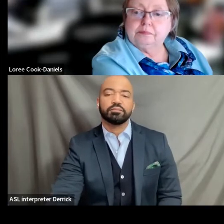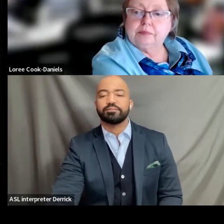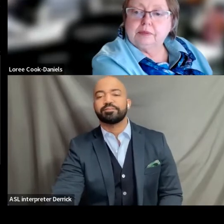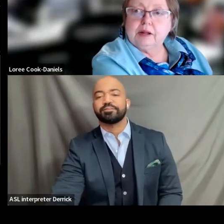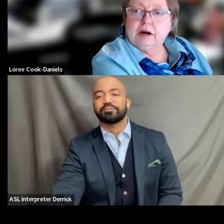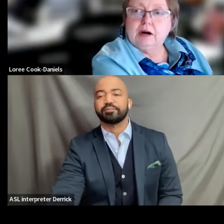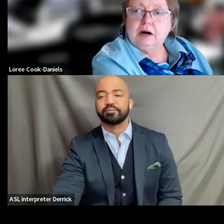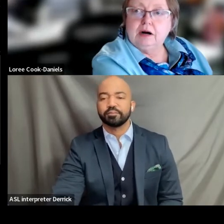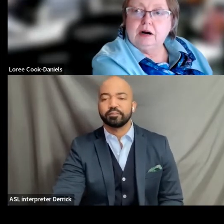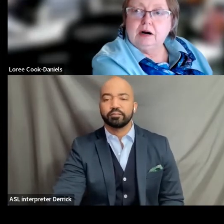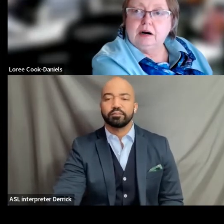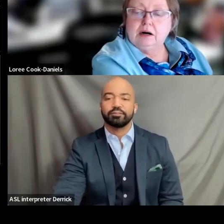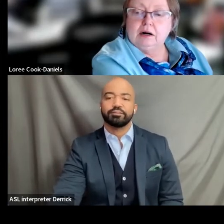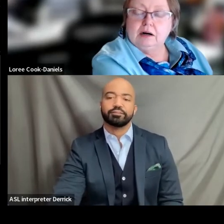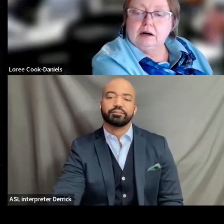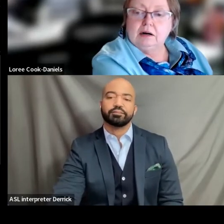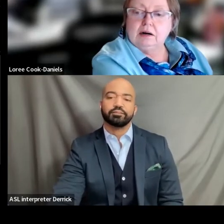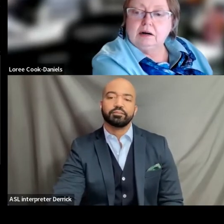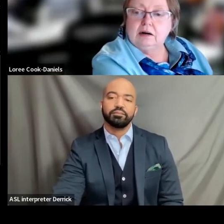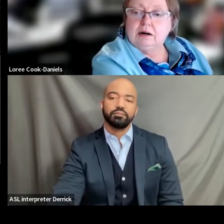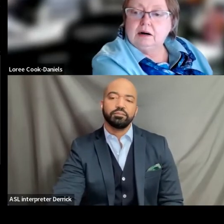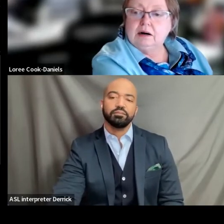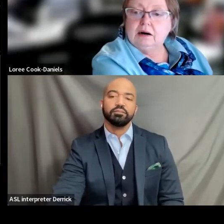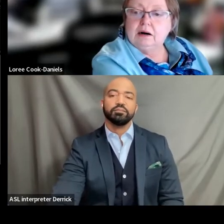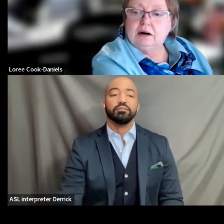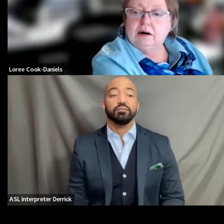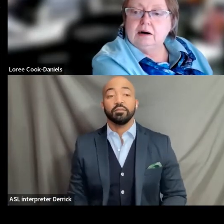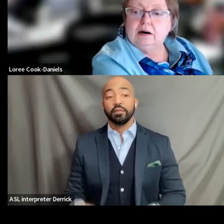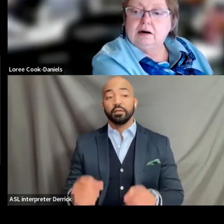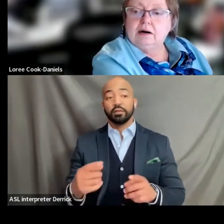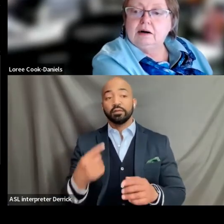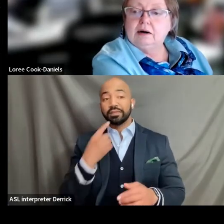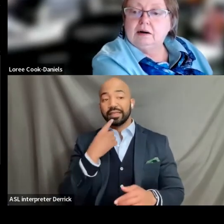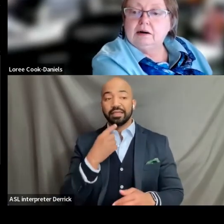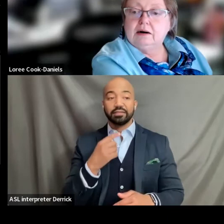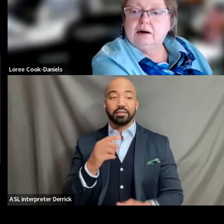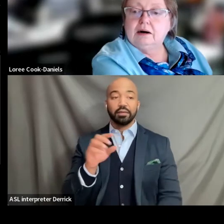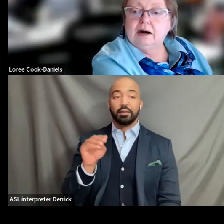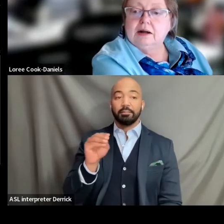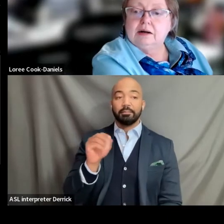So some of what's on the screen for microaggressions is microaffirmations, I love that.